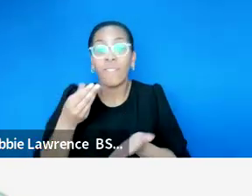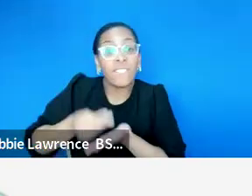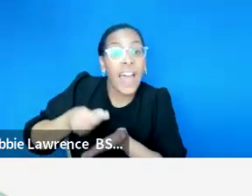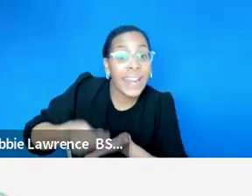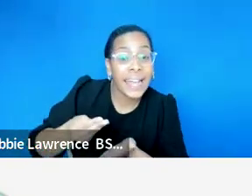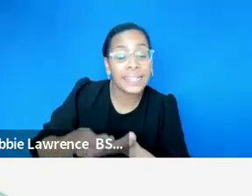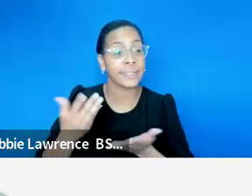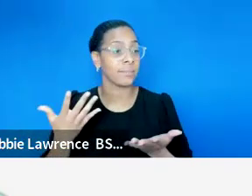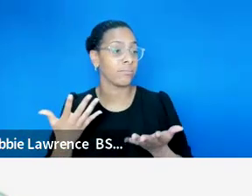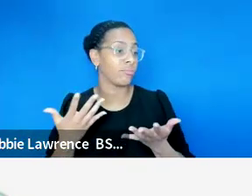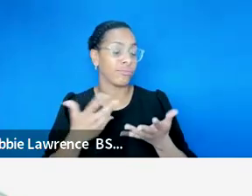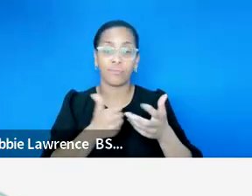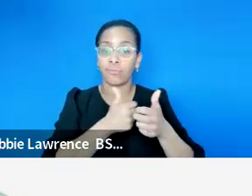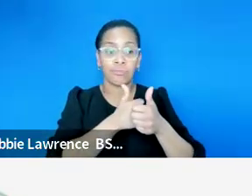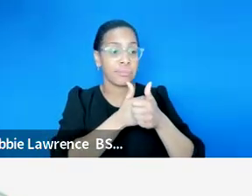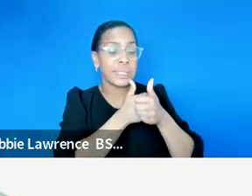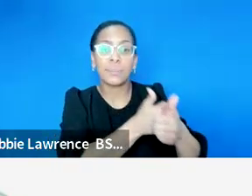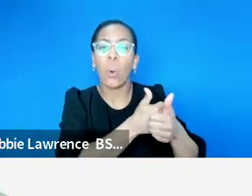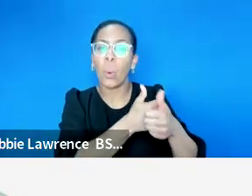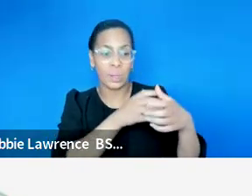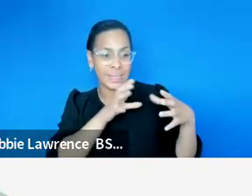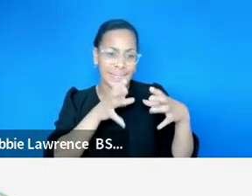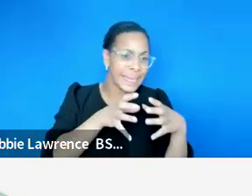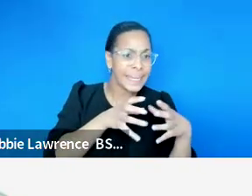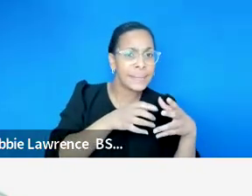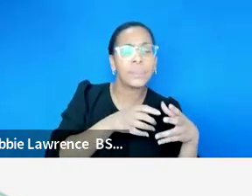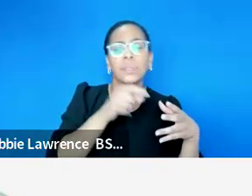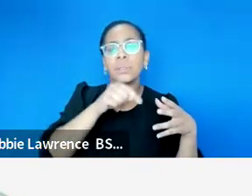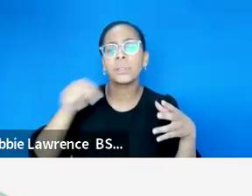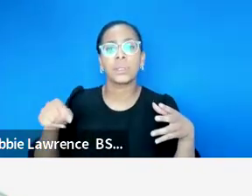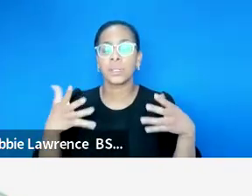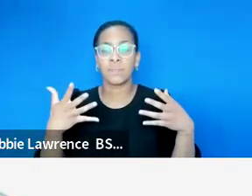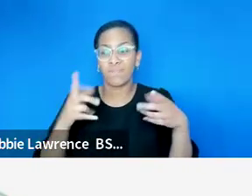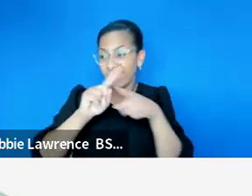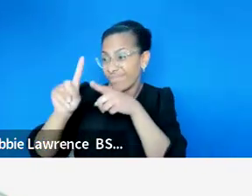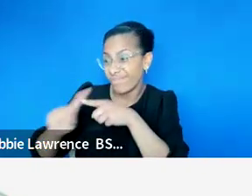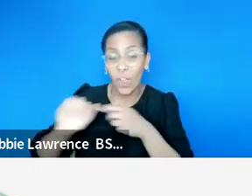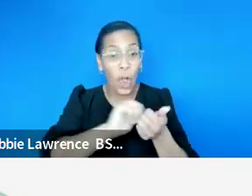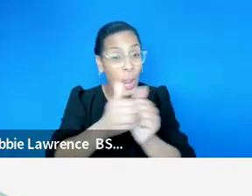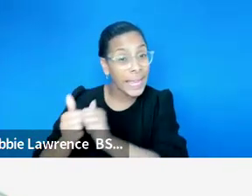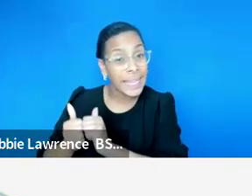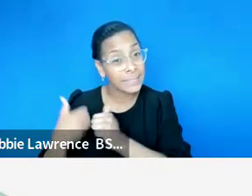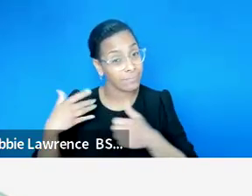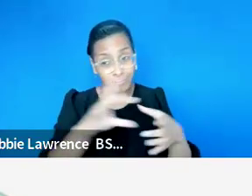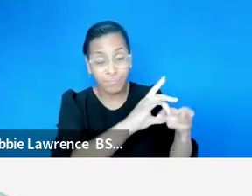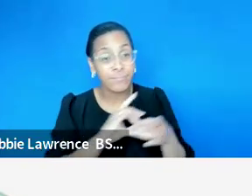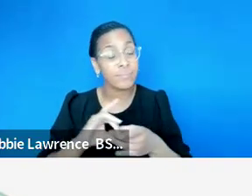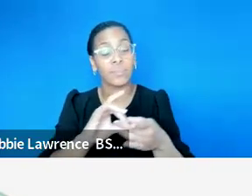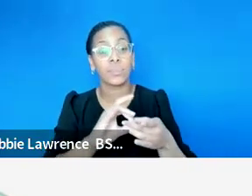the support teams within schools, all sorts of different colleagues. So it's really about understanding their different